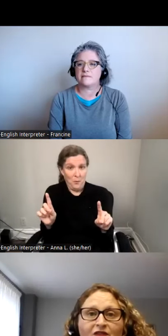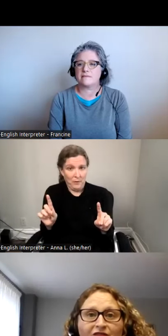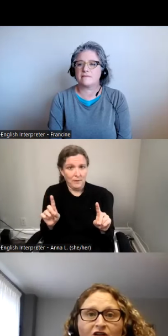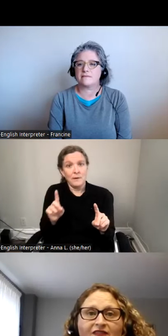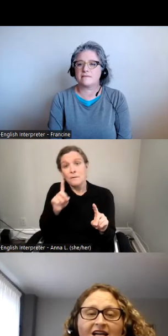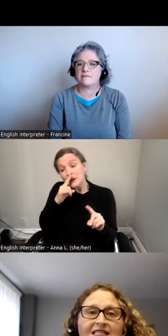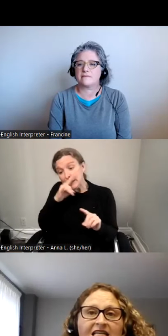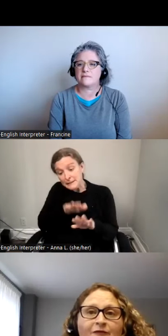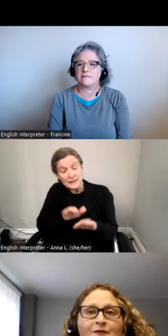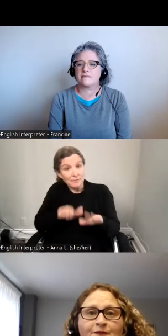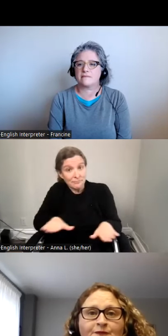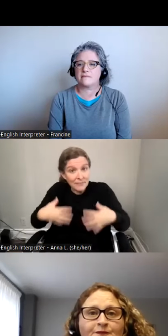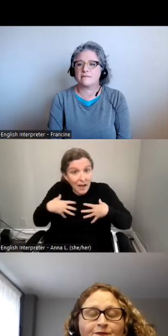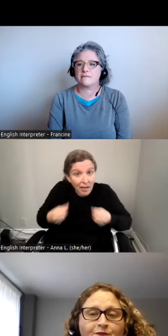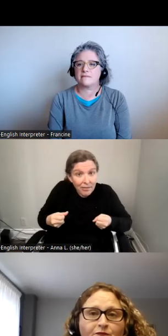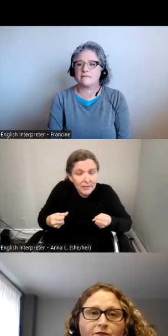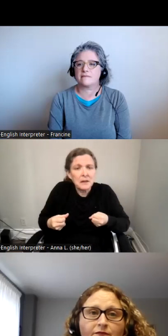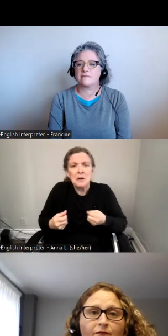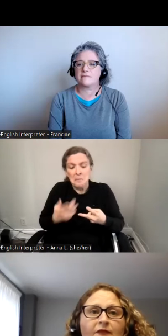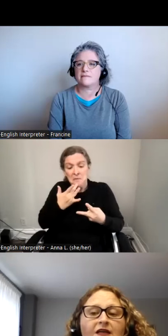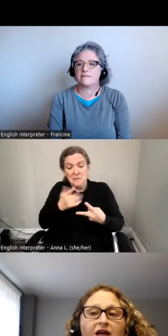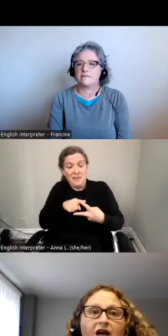Both of these vaccines are safe and effective, and for healthy children.